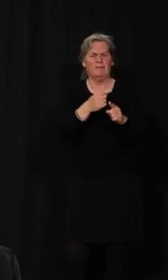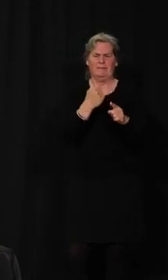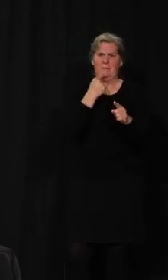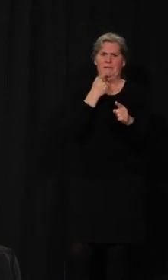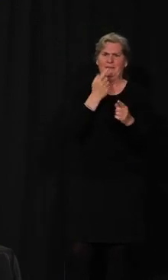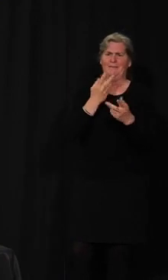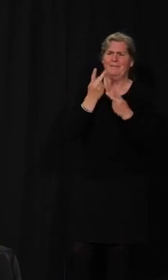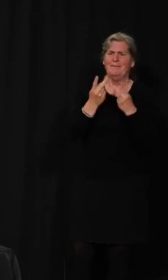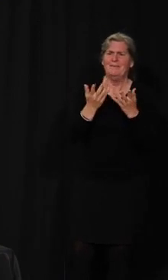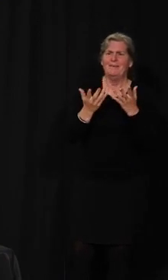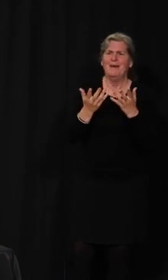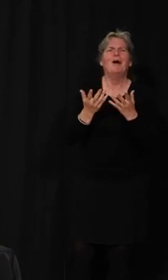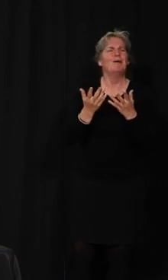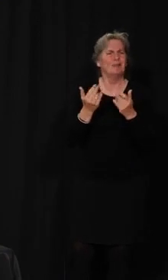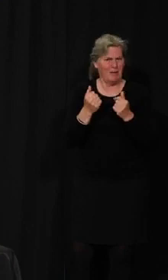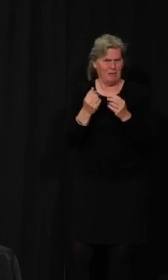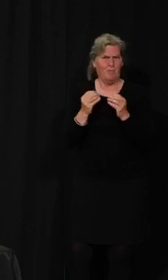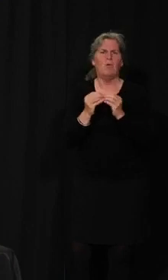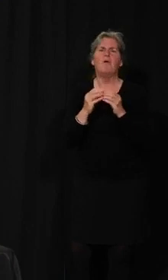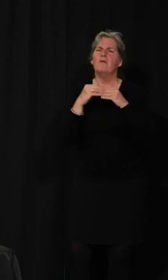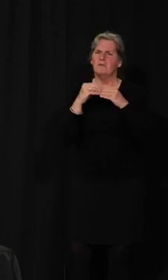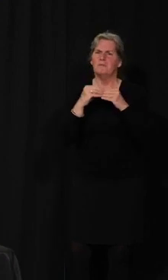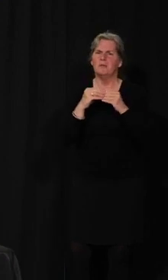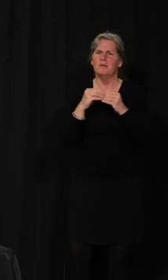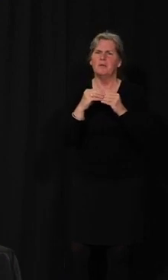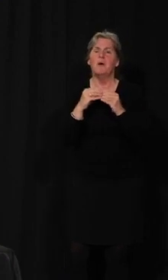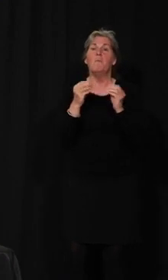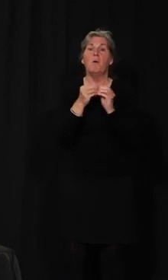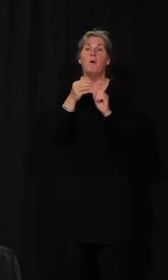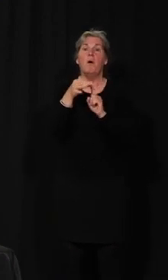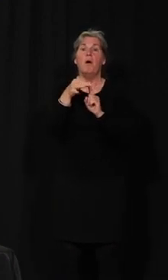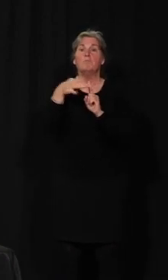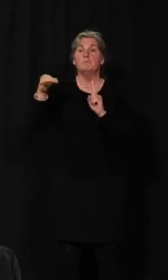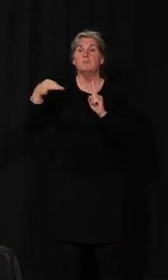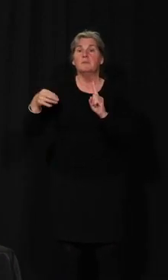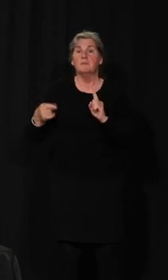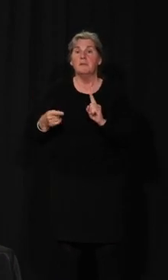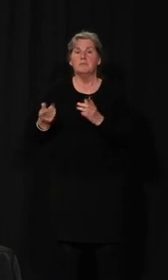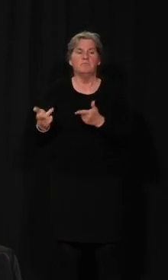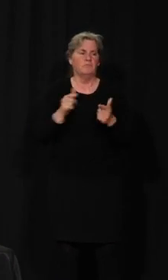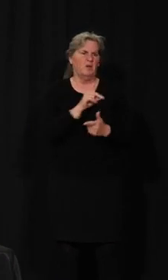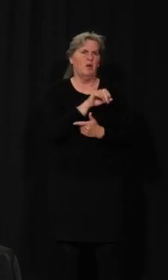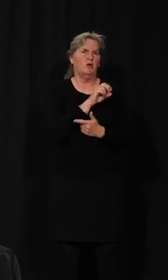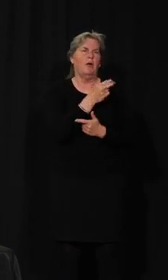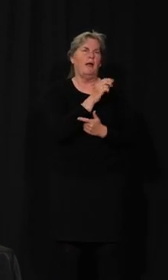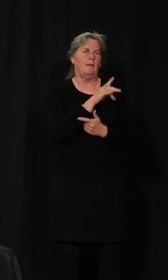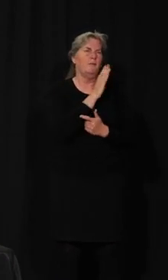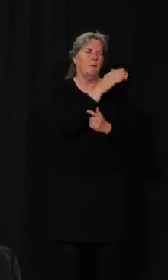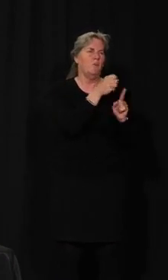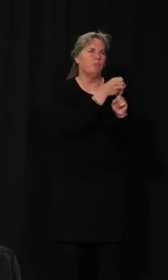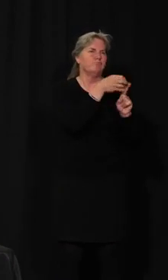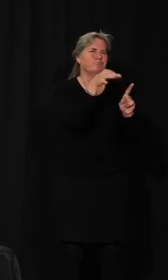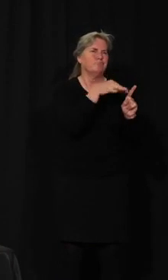dearly. I will leave the details of thoe developments to Dr Hanley, as he